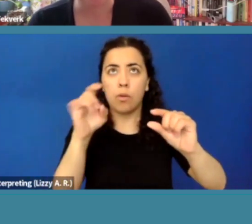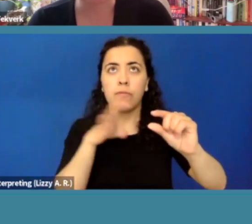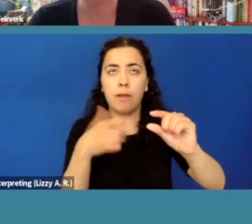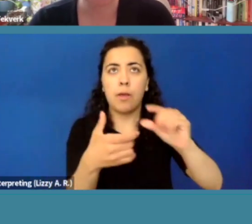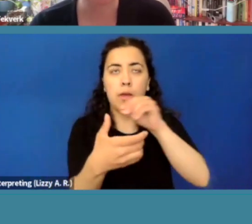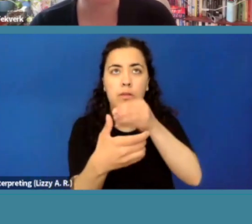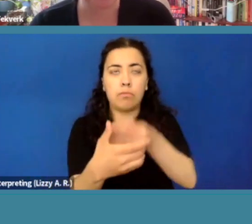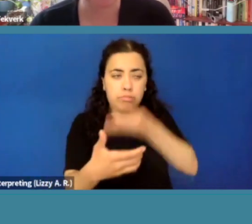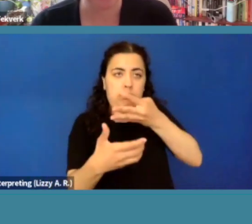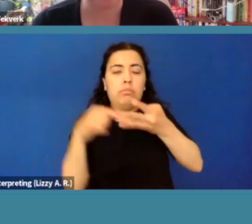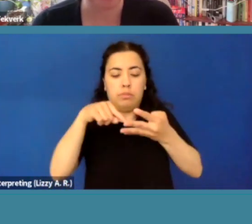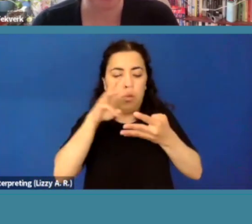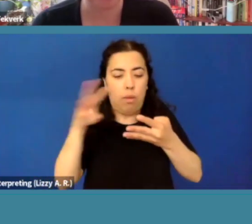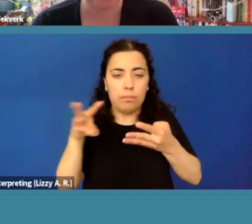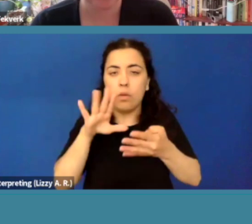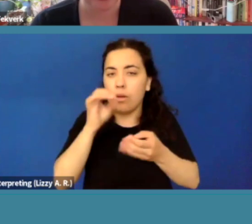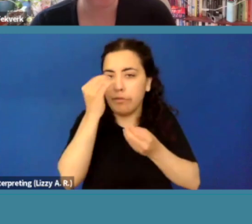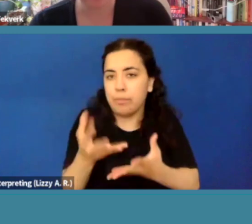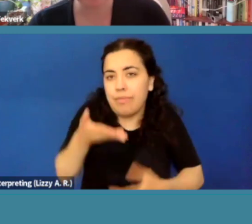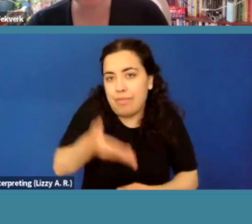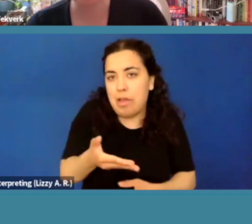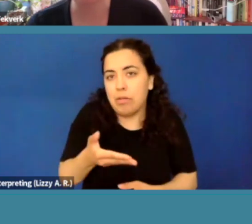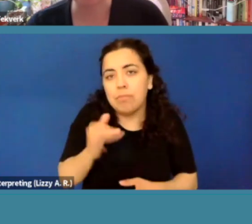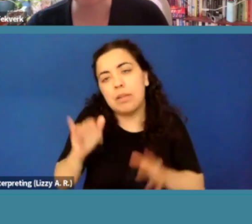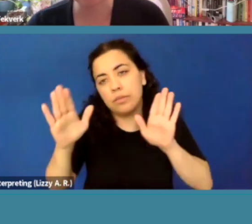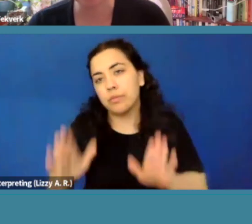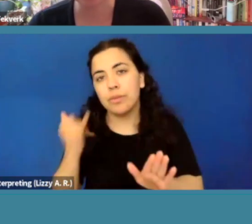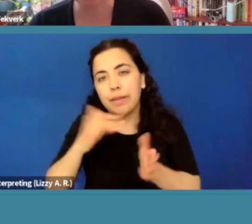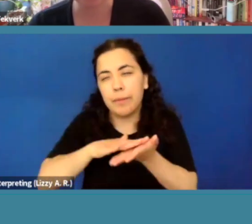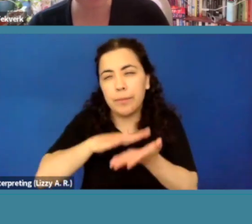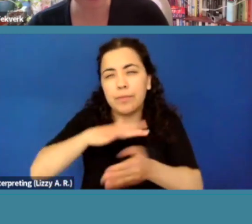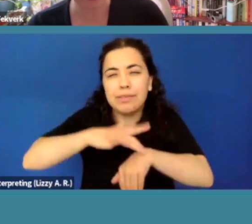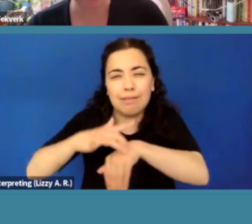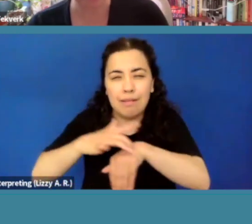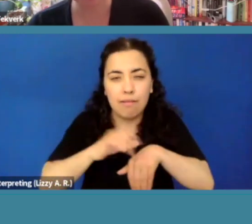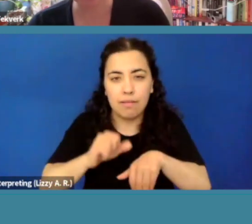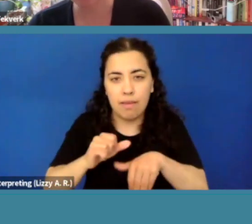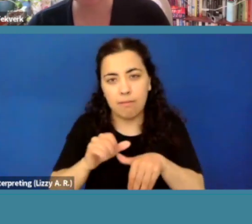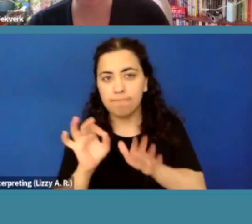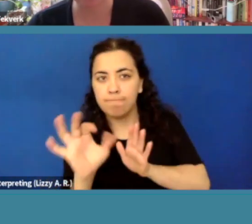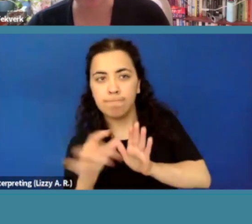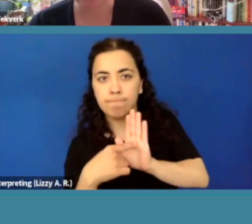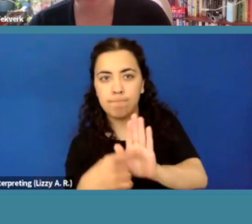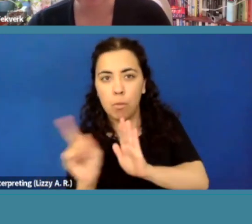those are meant to link them to. The great thing is a lot of these are super easy to do right now.